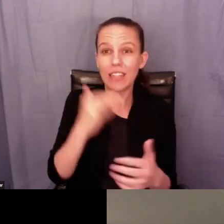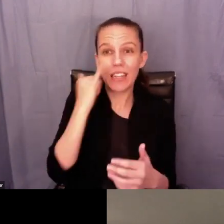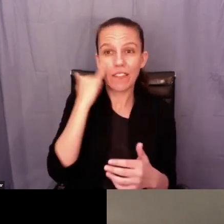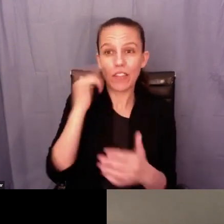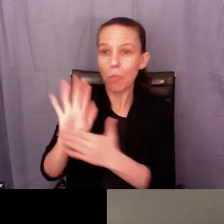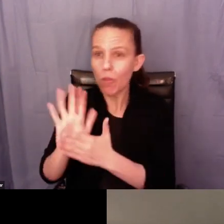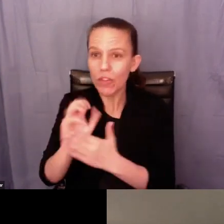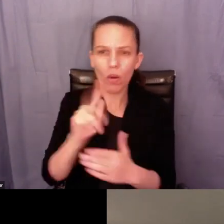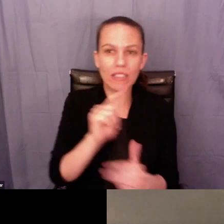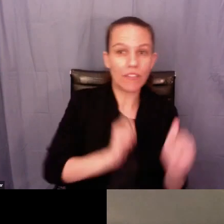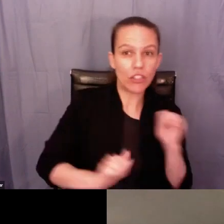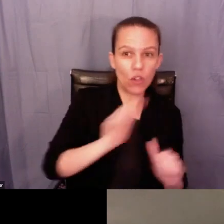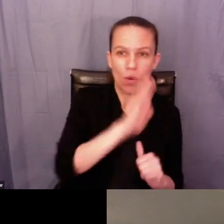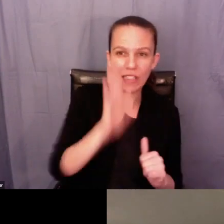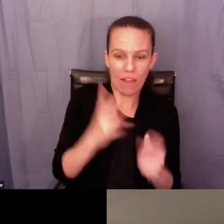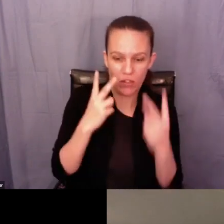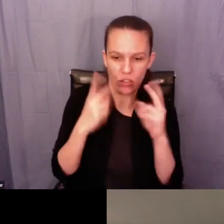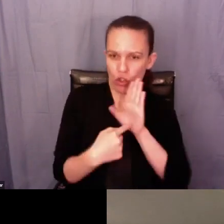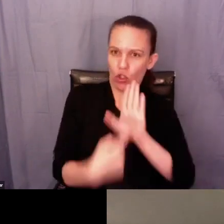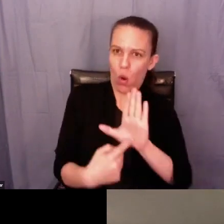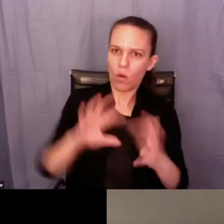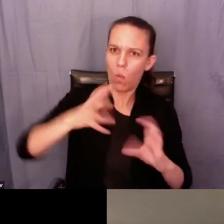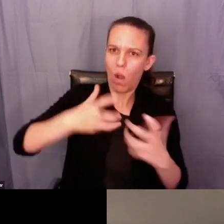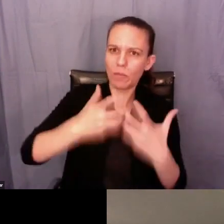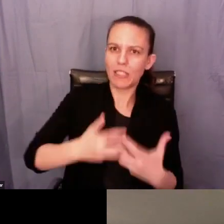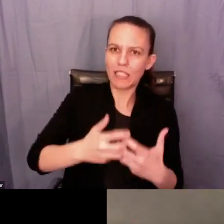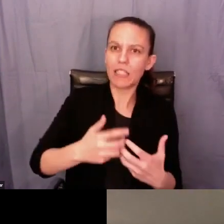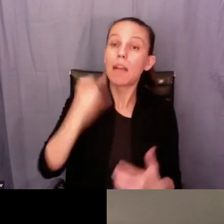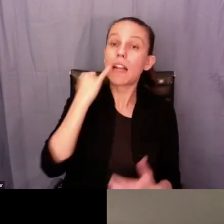if someone asks about it it's not going to be weird because everybody knows that most houses and